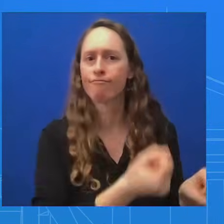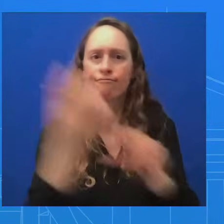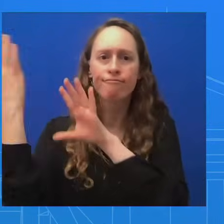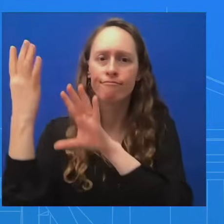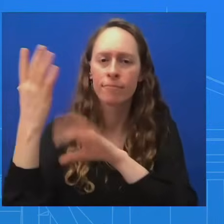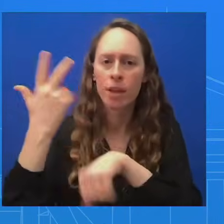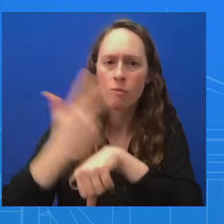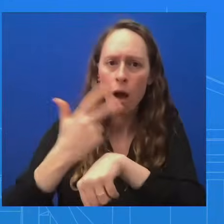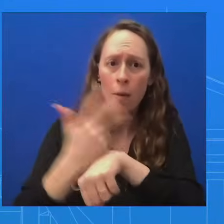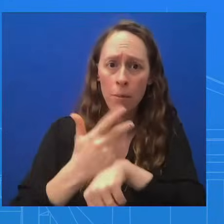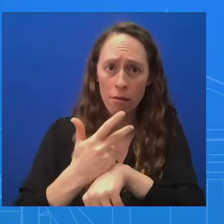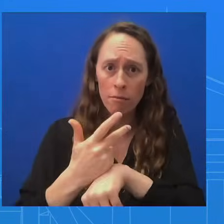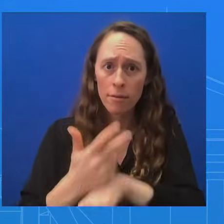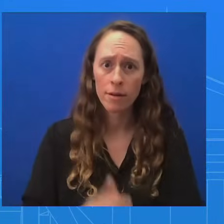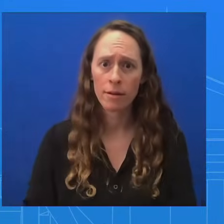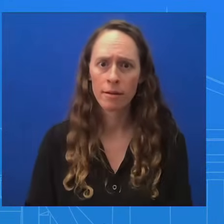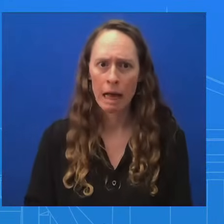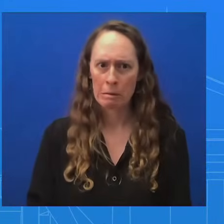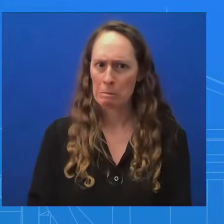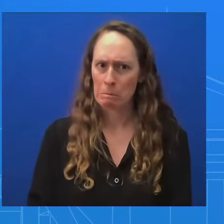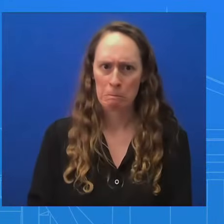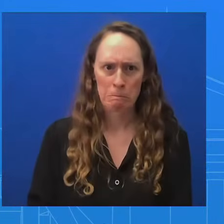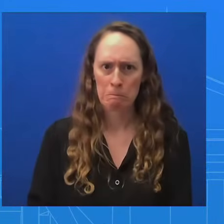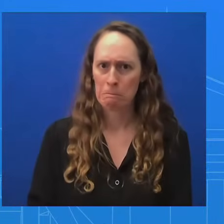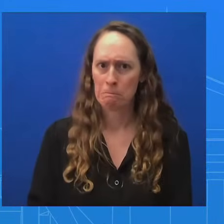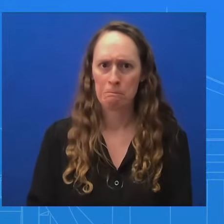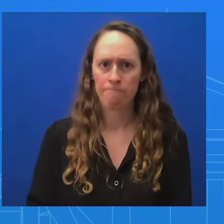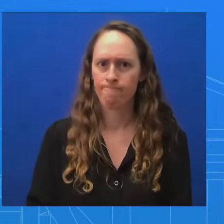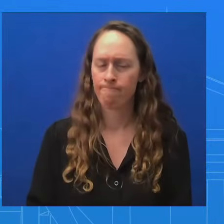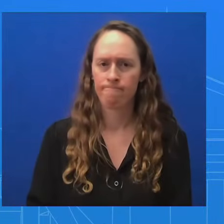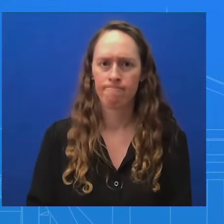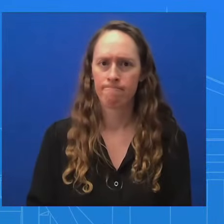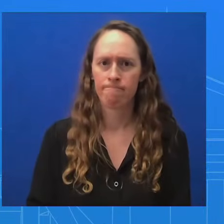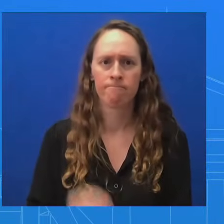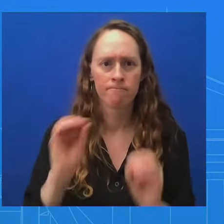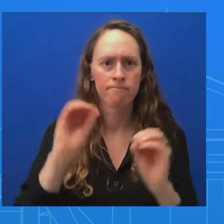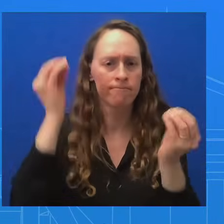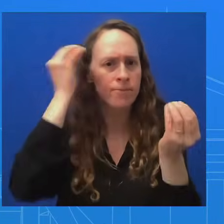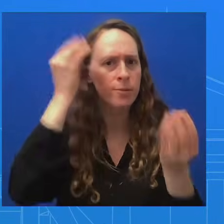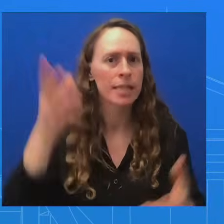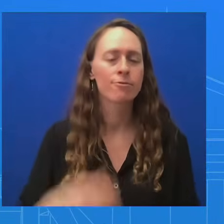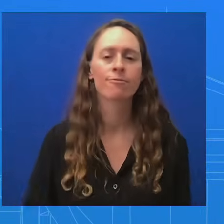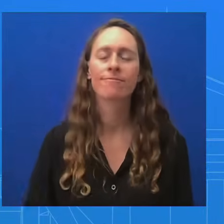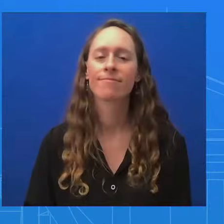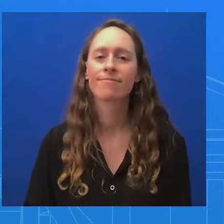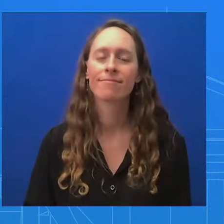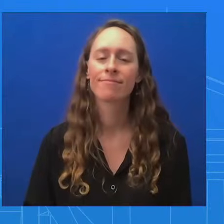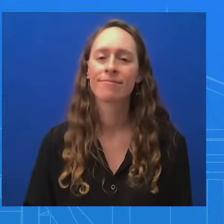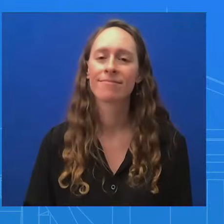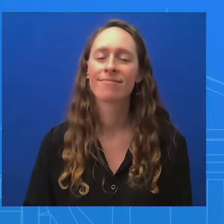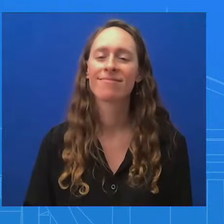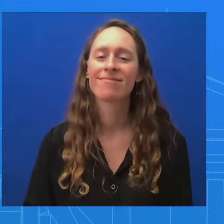kind of, the timeline of these Israeli operations; the transition, I guess, to the less intense operations?